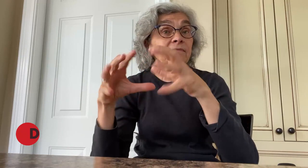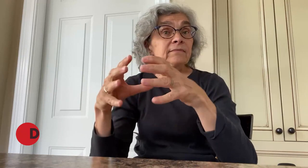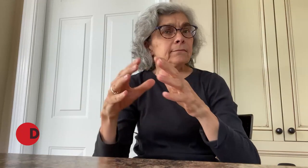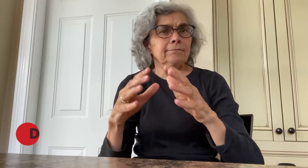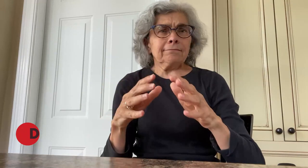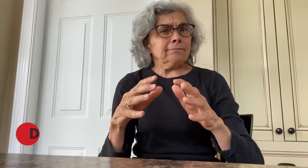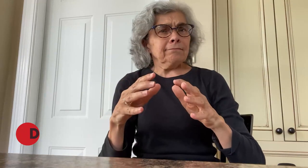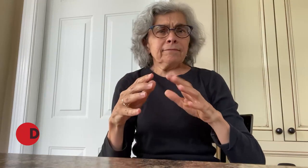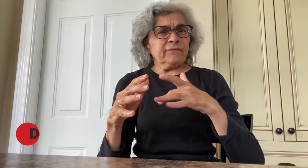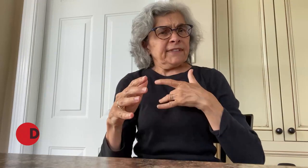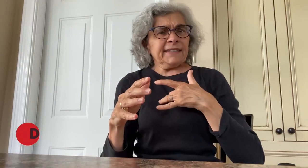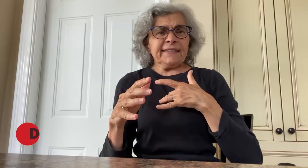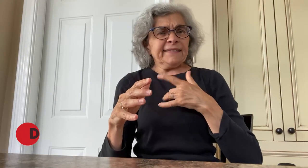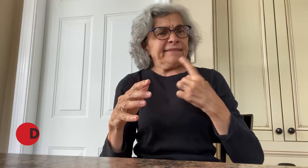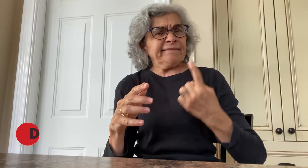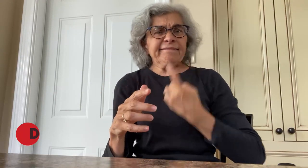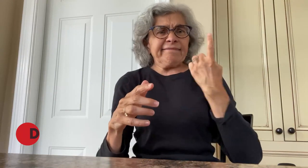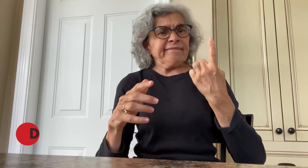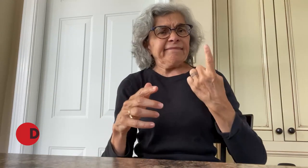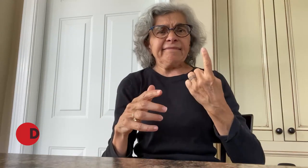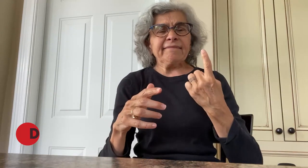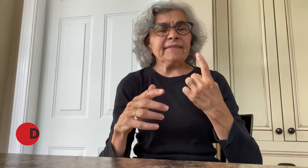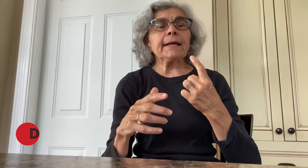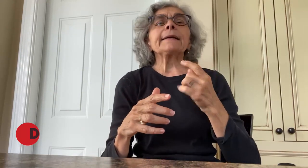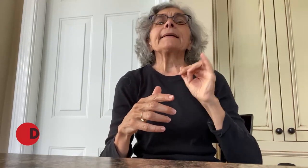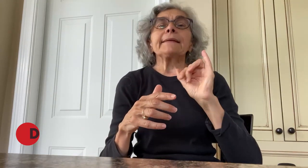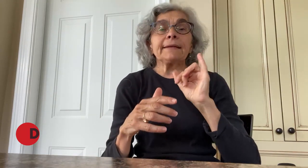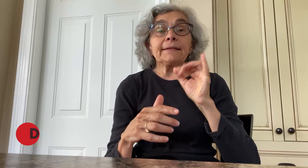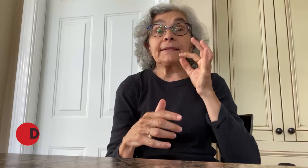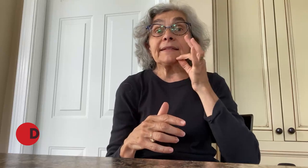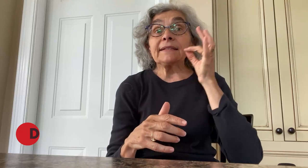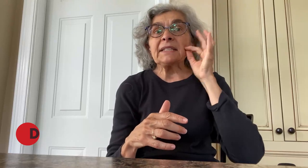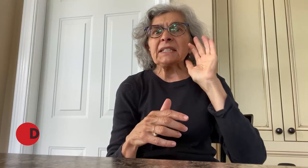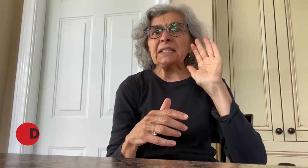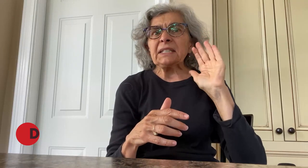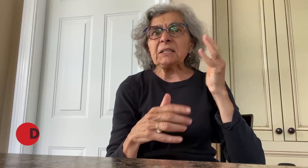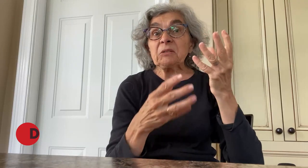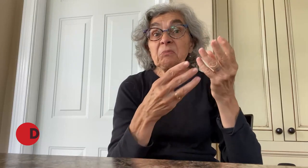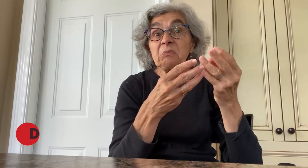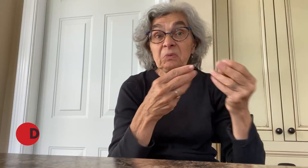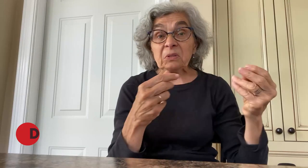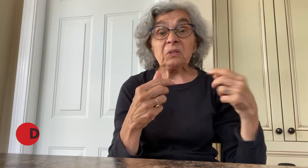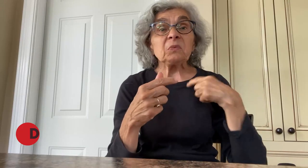the Indigenous group was offended. That sign has since gone away.